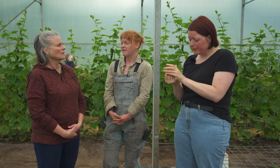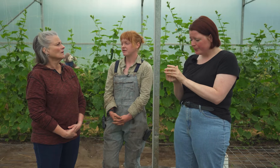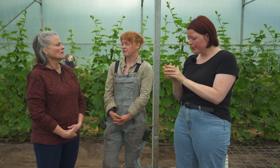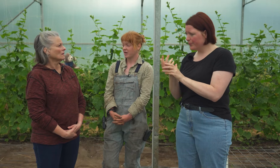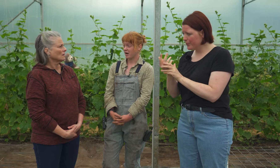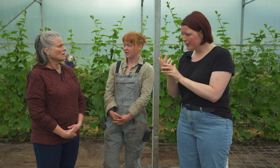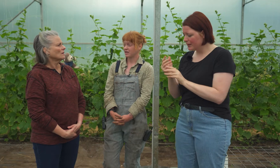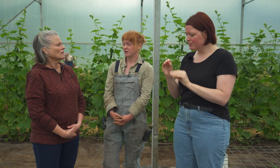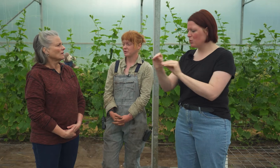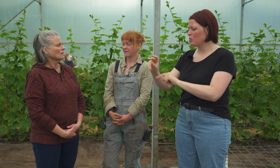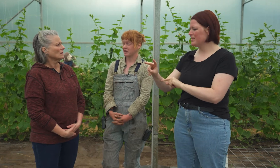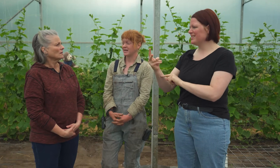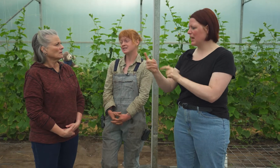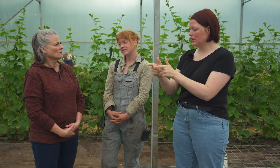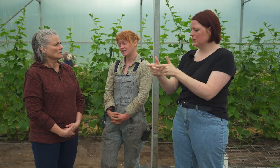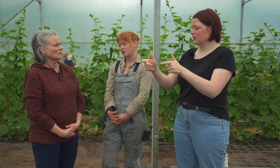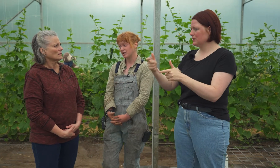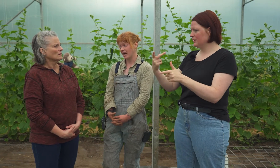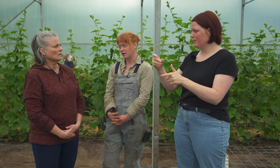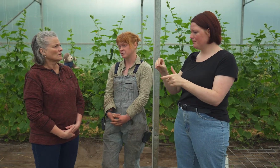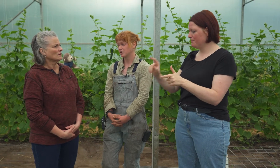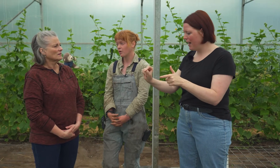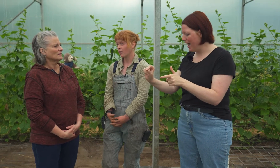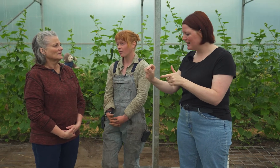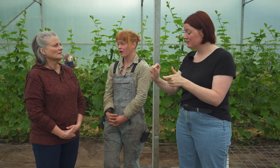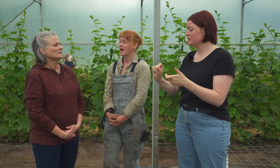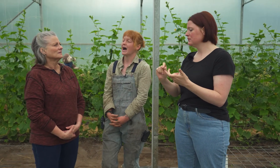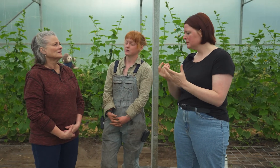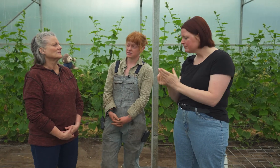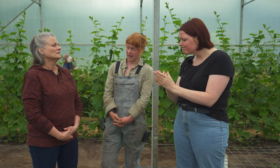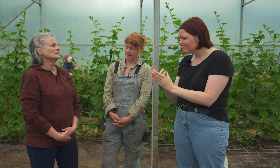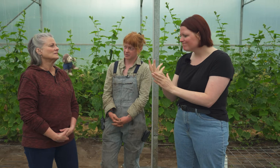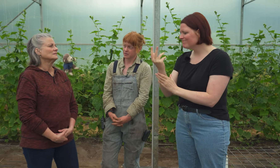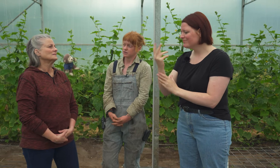And then from there we either plant them inside the greenhouse or outside.